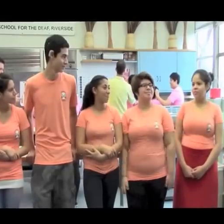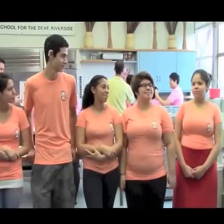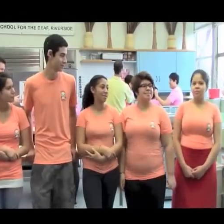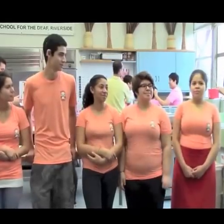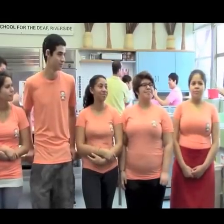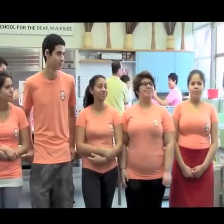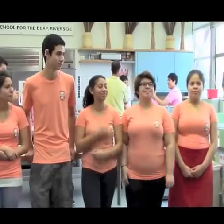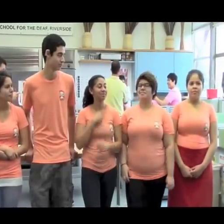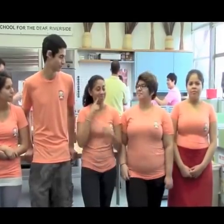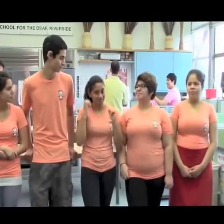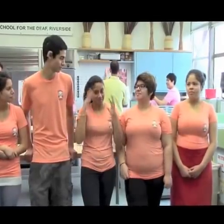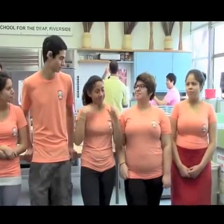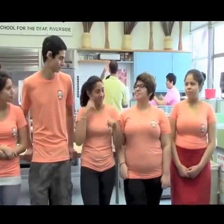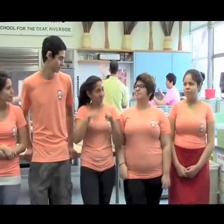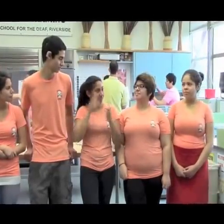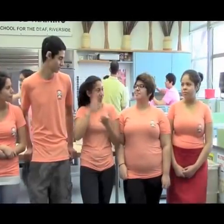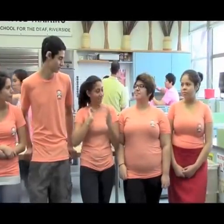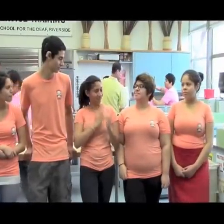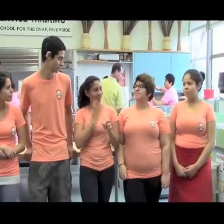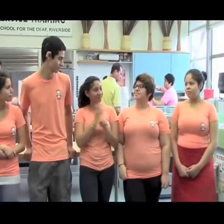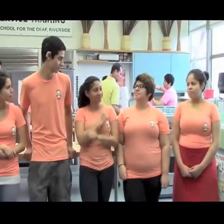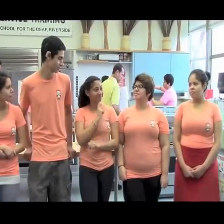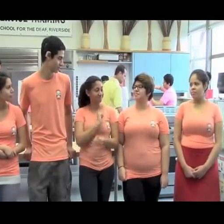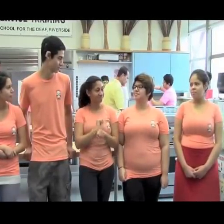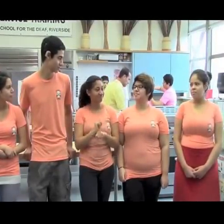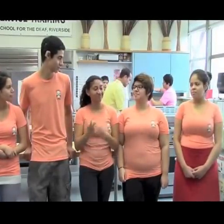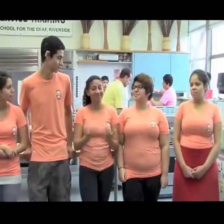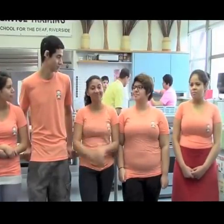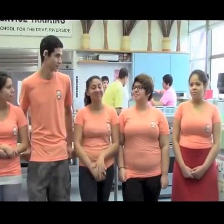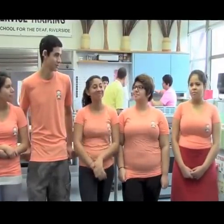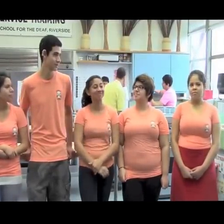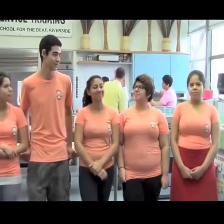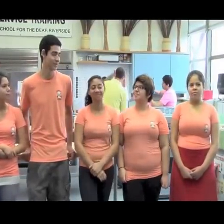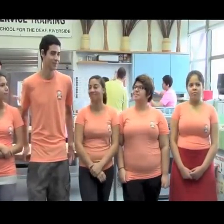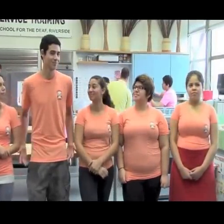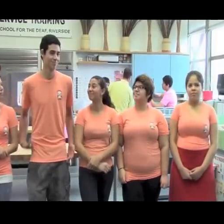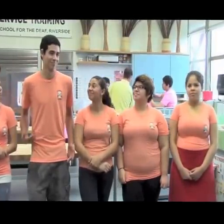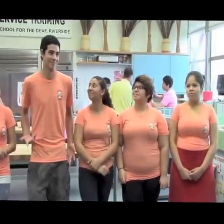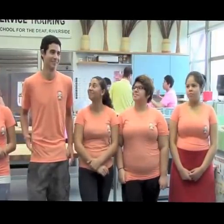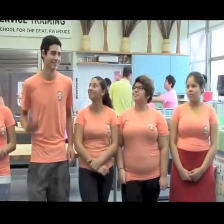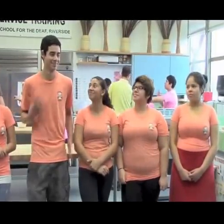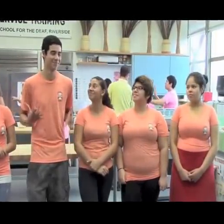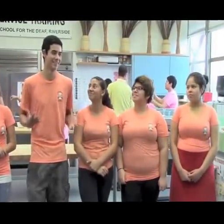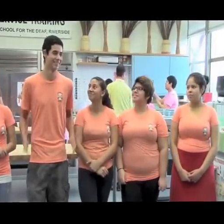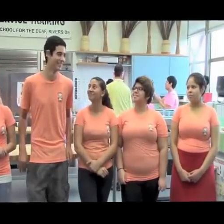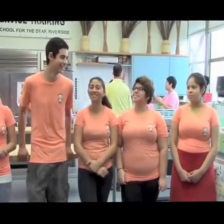Student #1: I can't believe it, I'm surprised we won! Student #2: I'm too embarrassed...